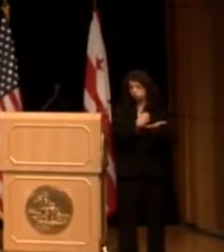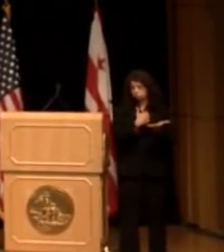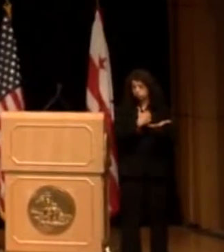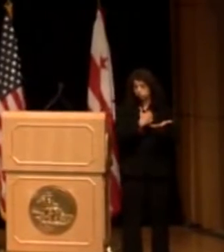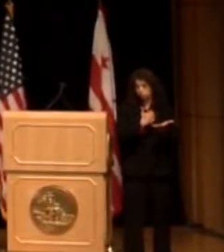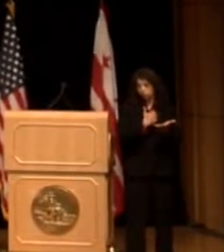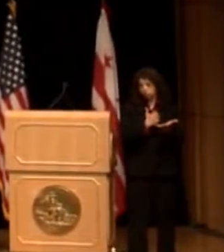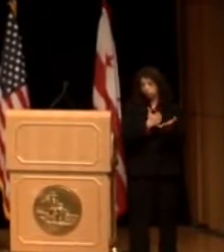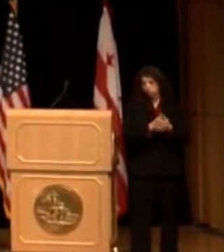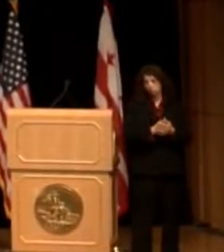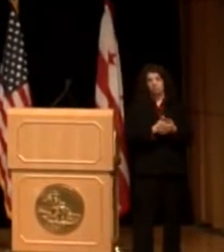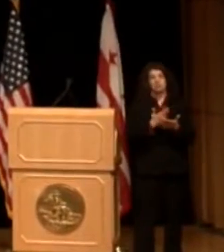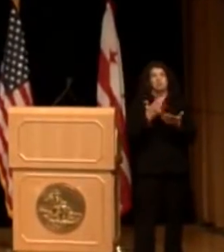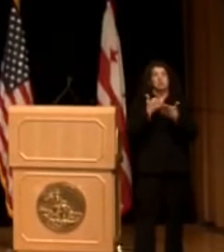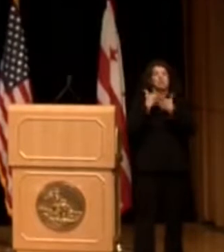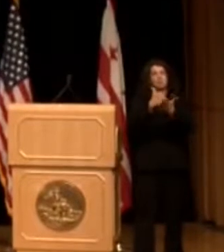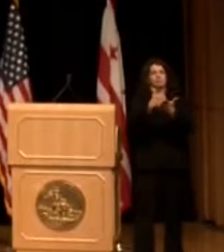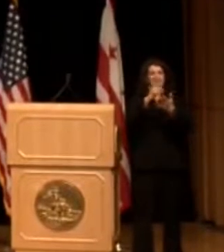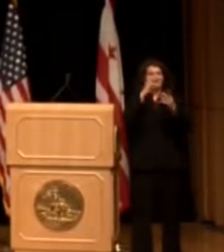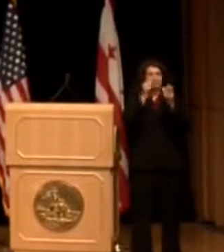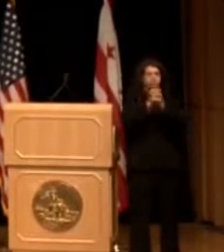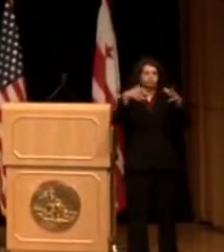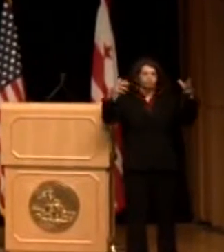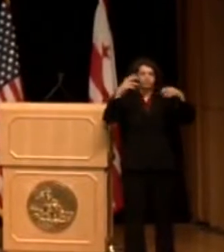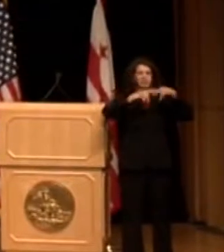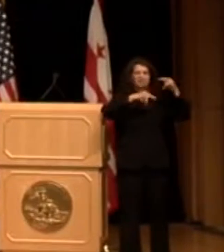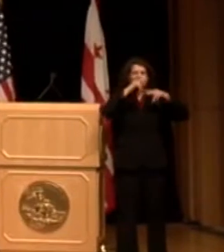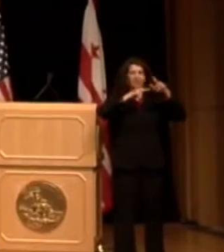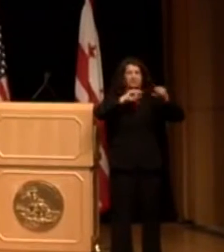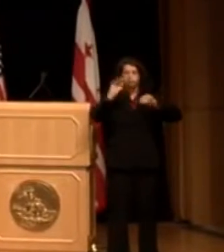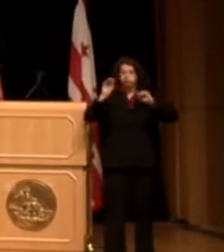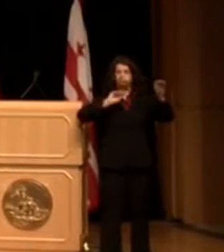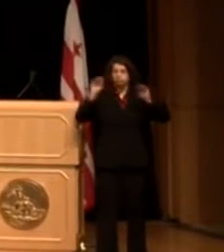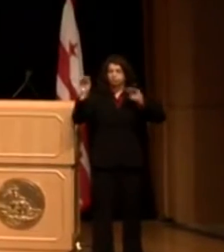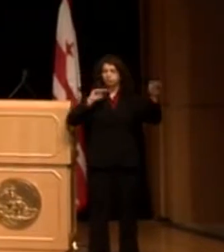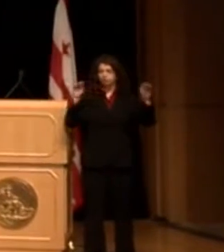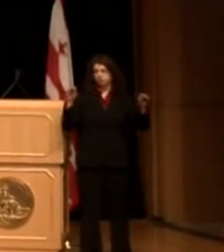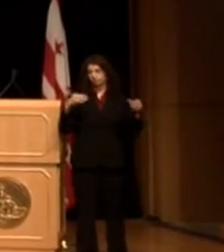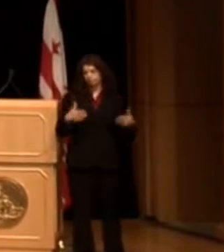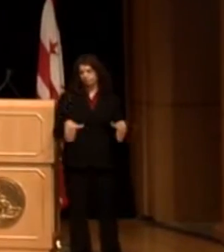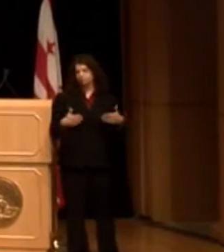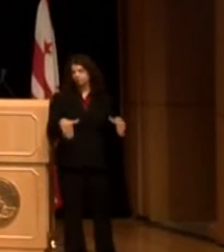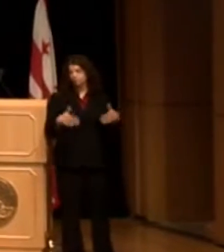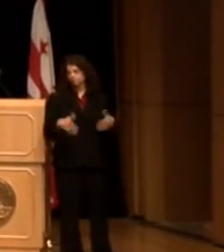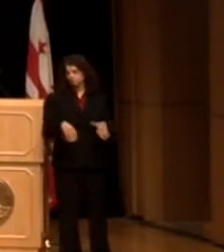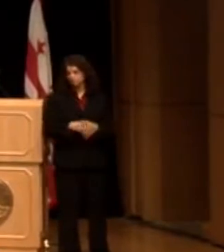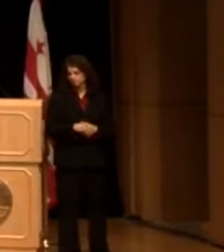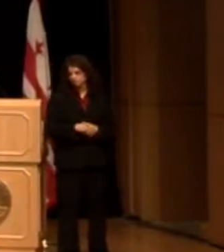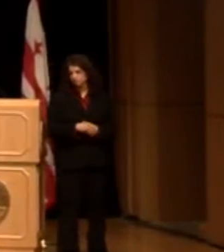HOUSING PRODUCTION TRUST FUND THAT IS GOING TO BE COMING OUT. YOU KNOW, AS WE SORT OF THINK ABOUT SOME OF THE OTHER